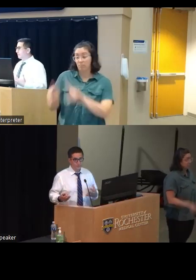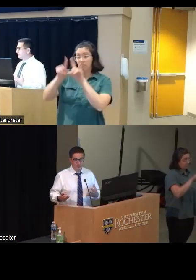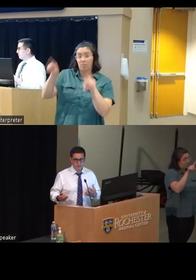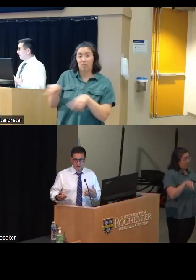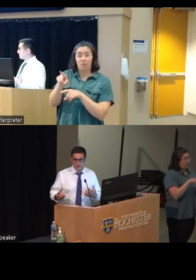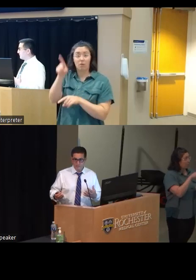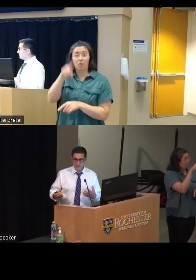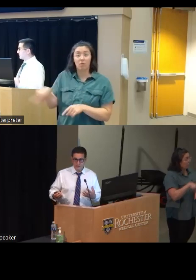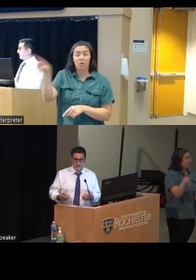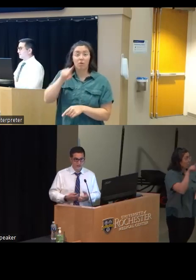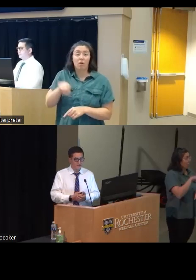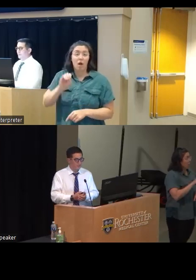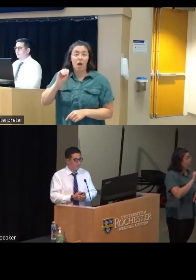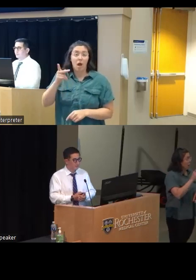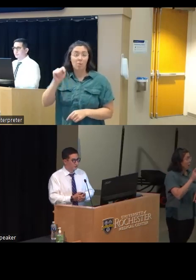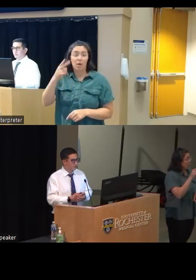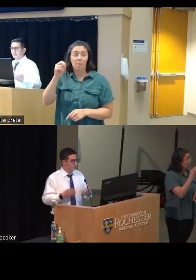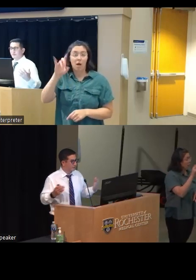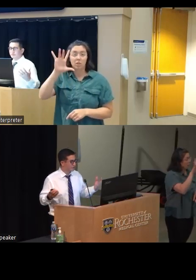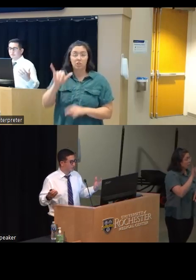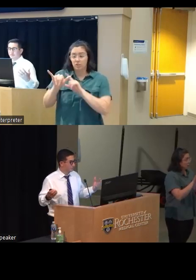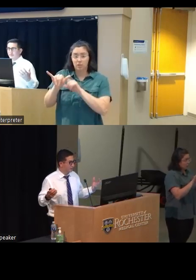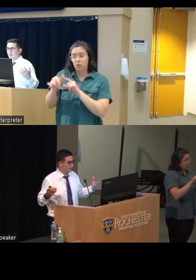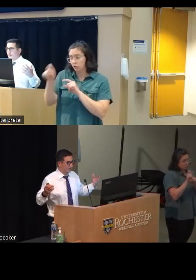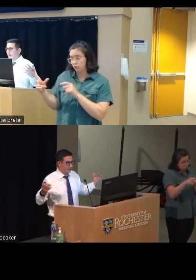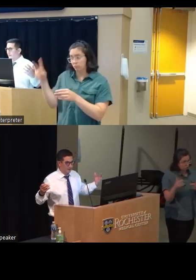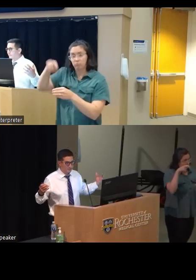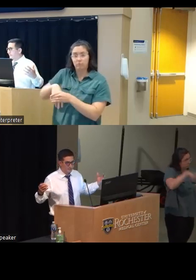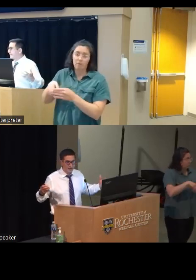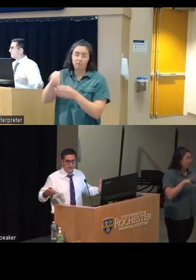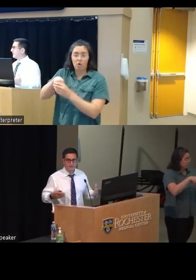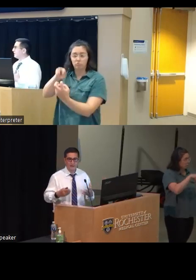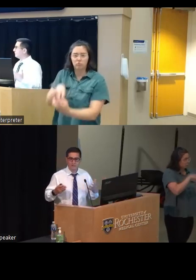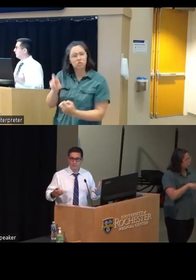refer to our Ophthalmology colleagues but maybe we should or maybe there should be a line of care